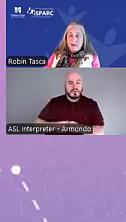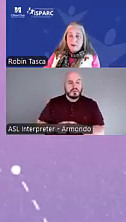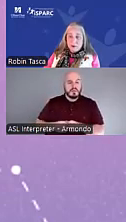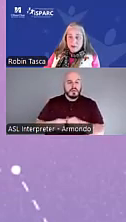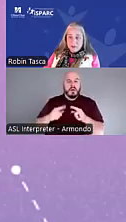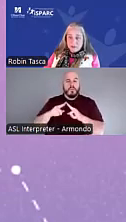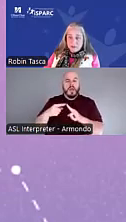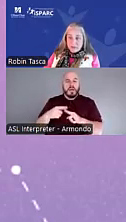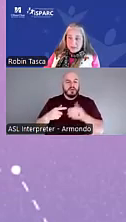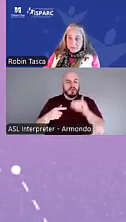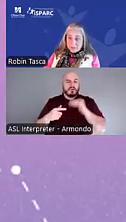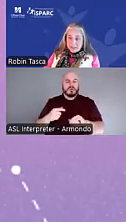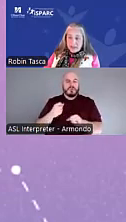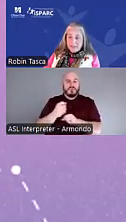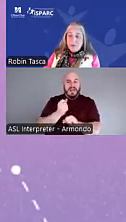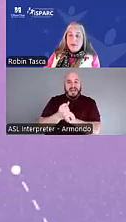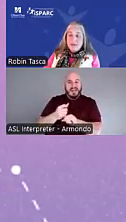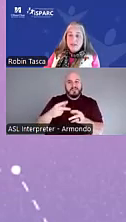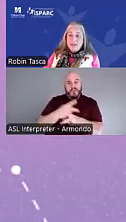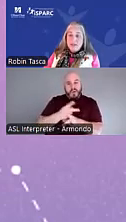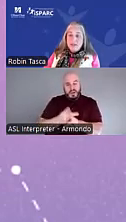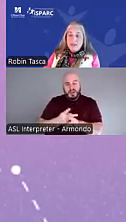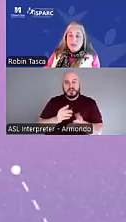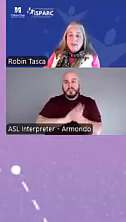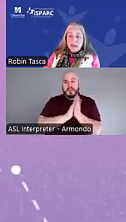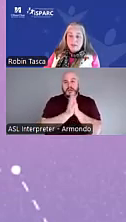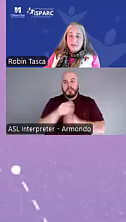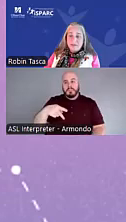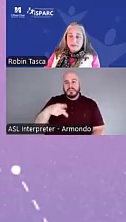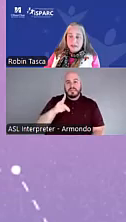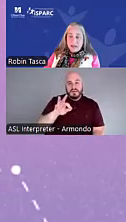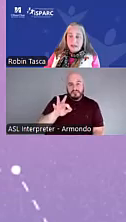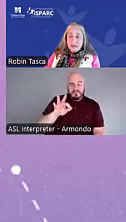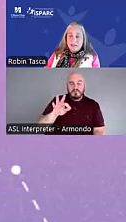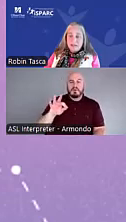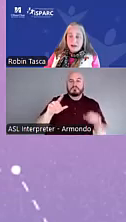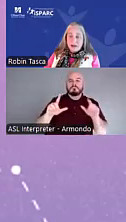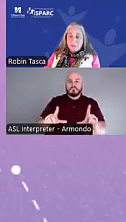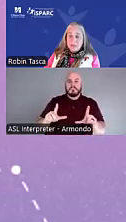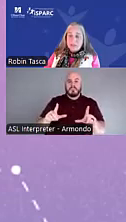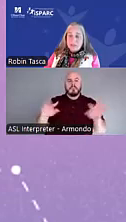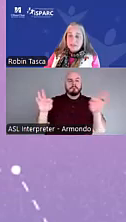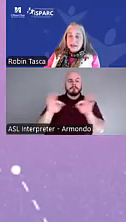and you're going to make it a PDF, make sure that you have it flagged